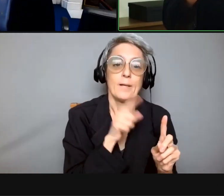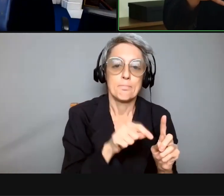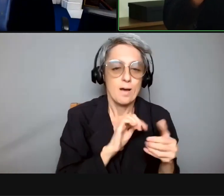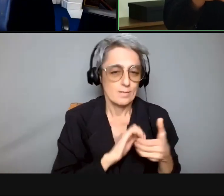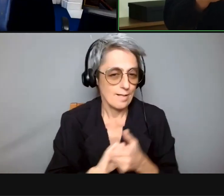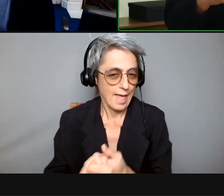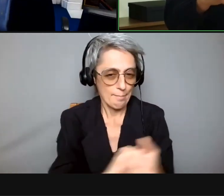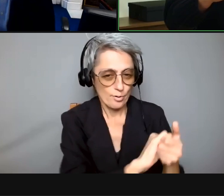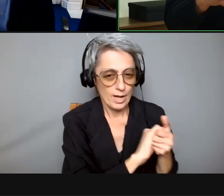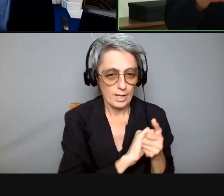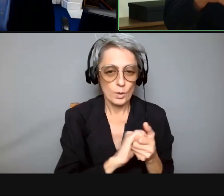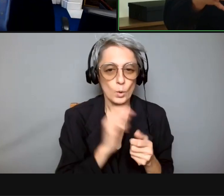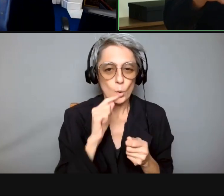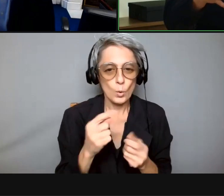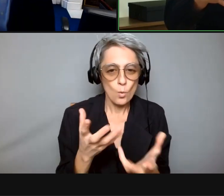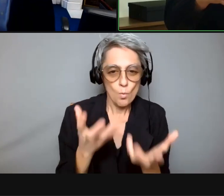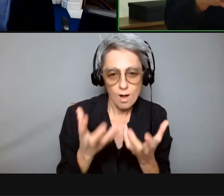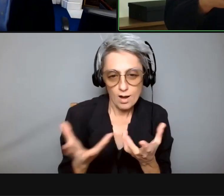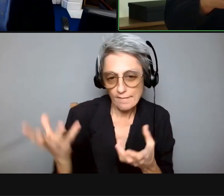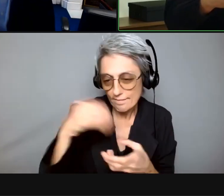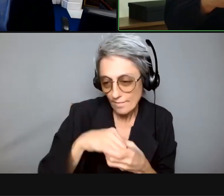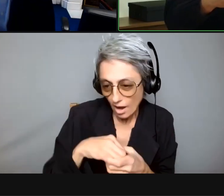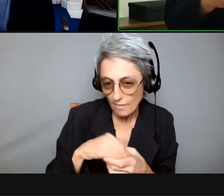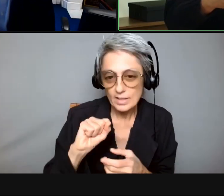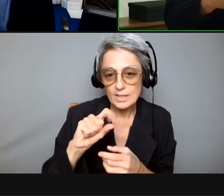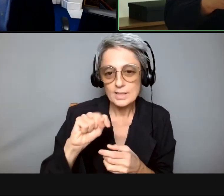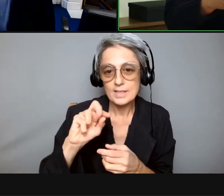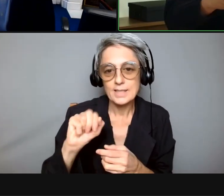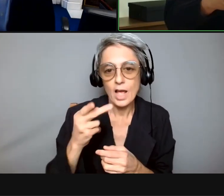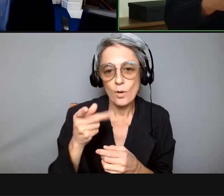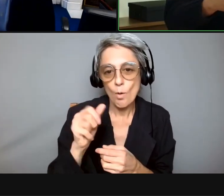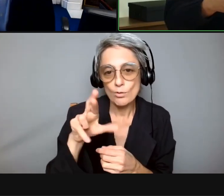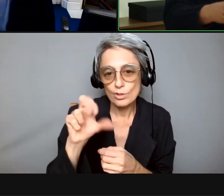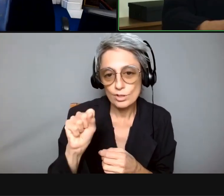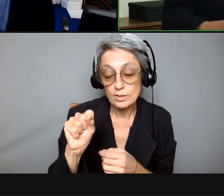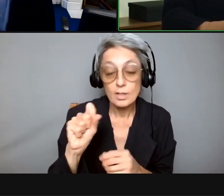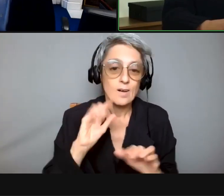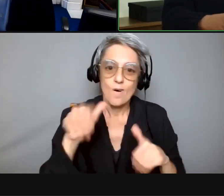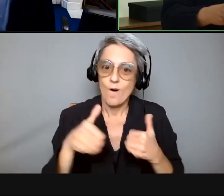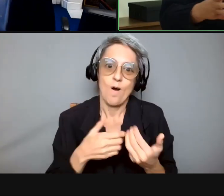You know, you're we all work in a fishbowl in the federal government. Or we should we should be transparent.